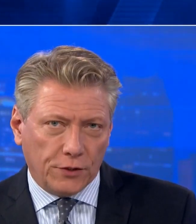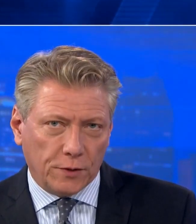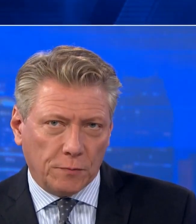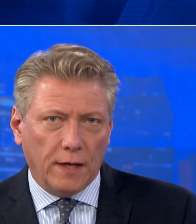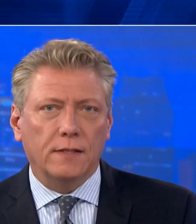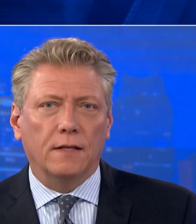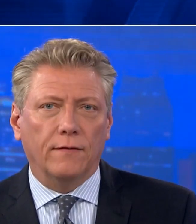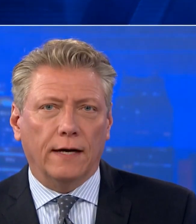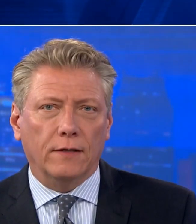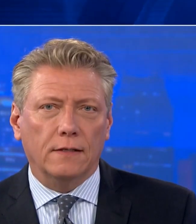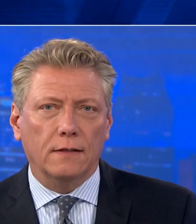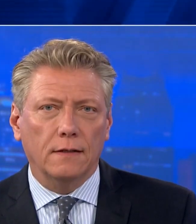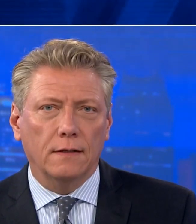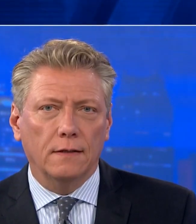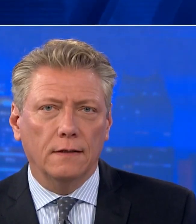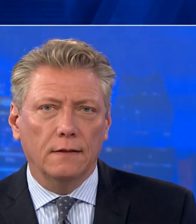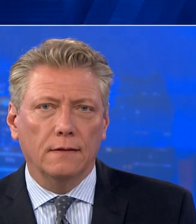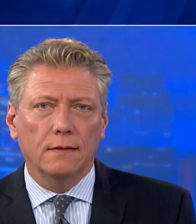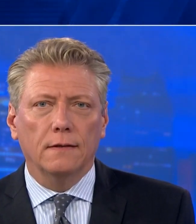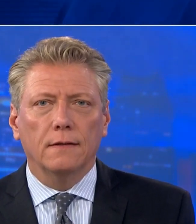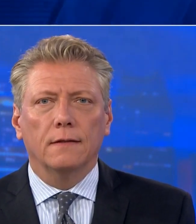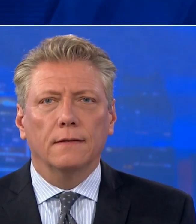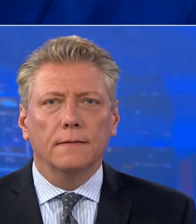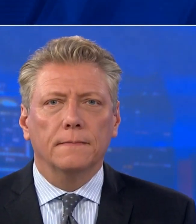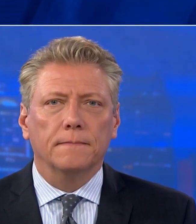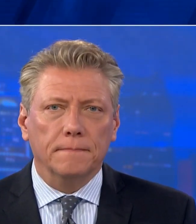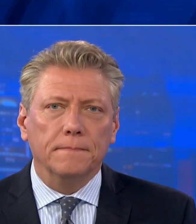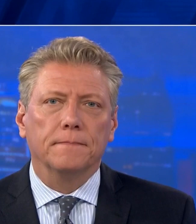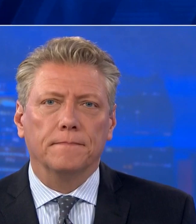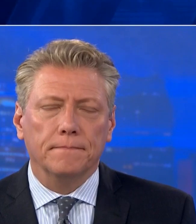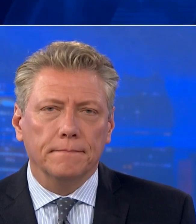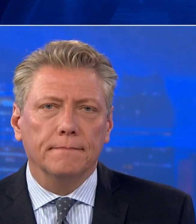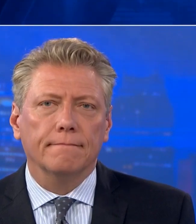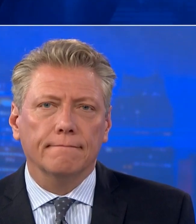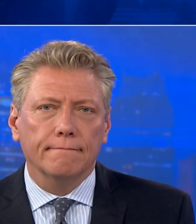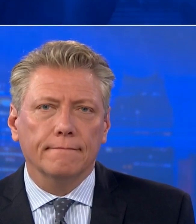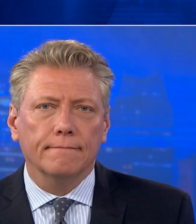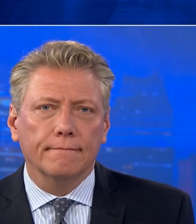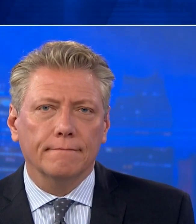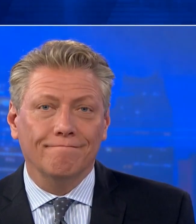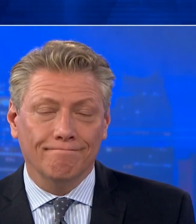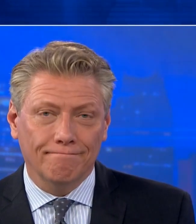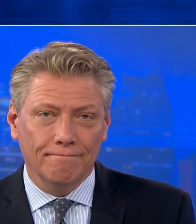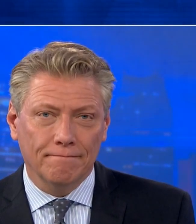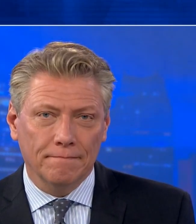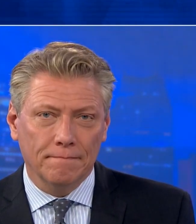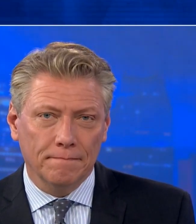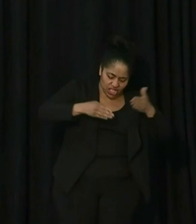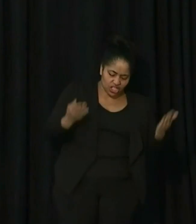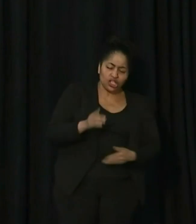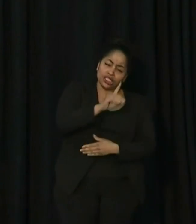WHEN THEY GET BACK ON THE JOB. BACK TO YOU. BACK TO YOU. >> DEVIN: BE BACK TO YOU THEN, BE BACK TO YOU THEN, ALL RIGHT, ROB. ALL RIGHT, ROB. WE TURN TO THE CITY OF DETROIT’S WE TURN TO THE CITY OF DETROIT’S RESPONSE.